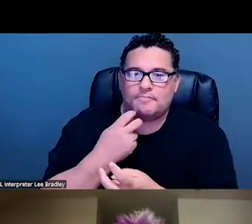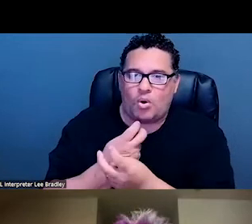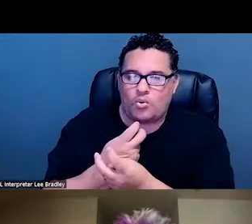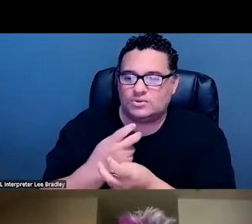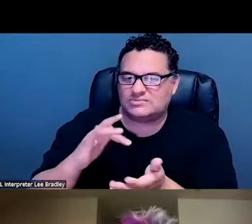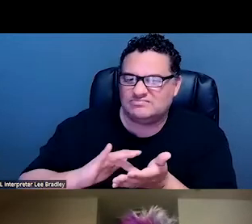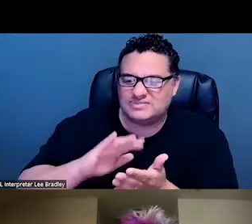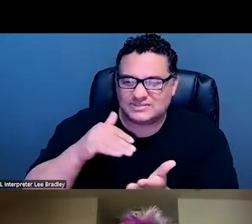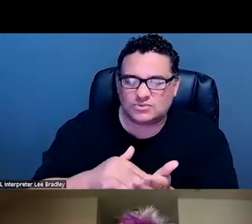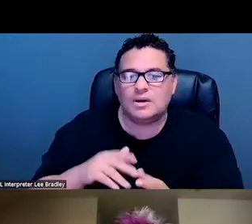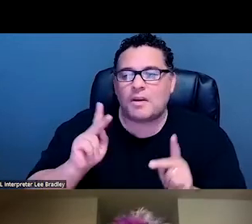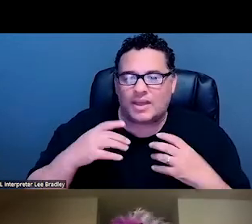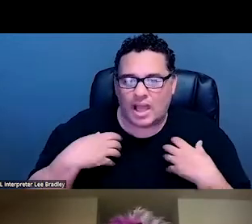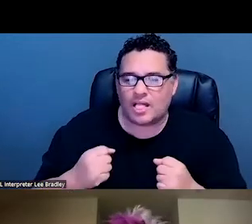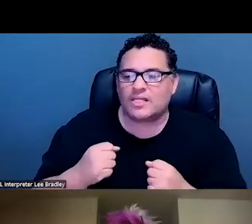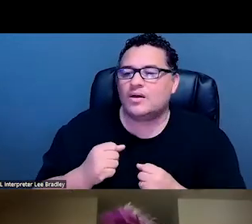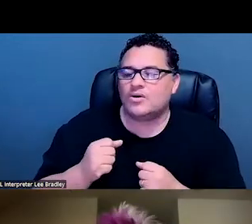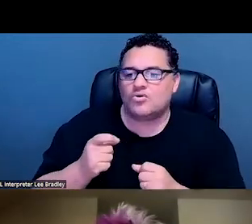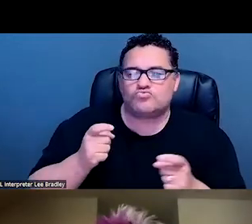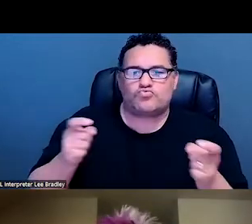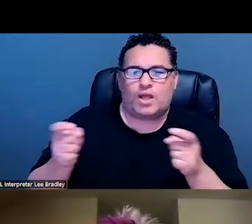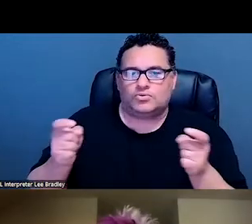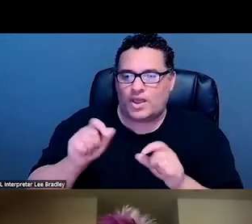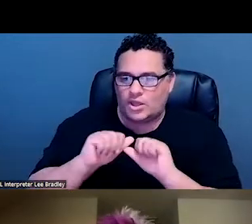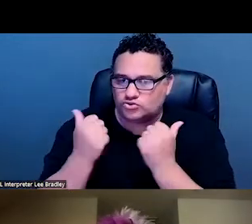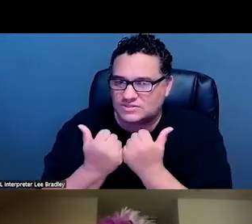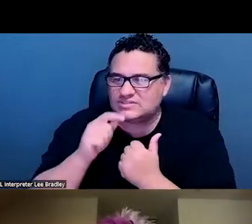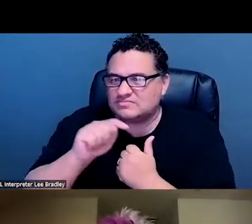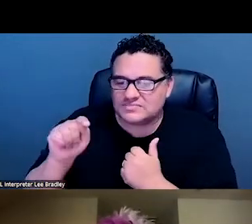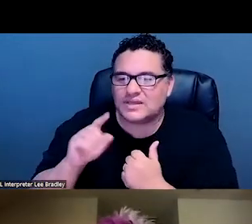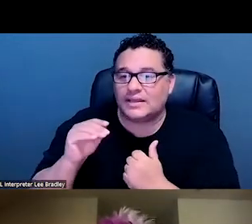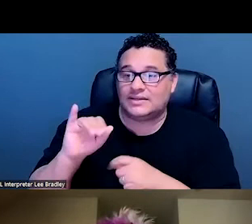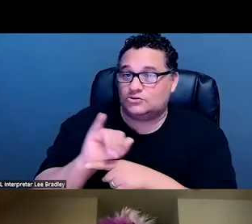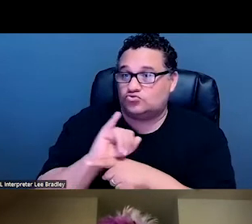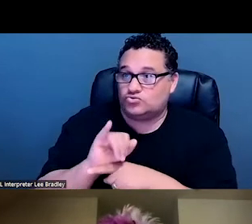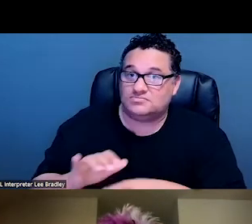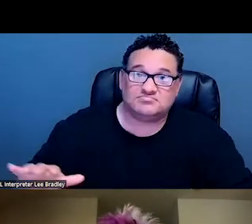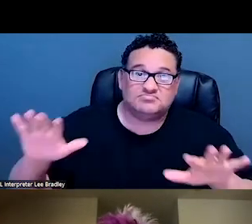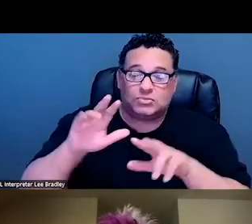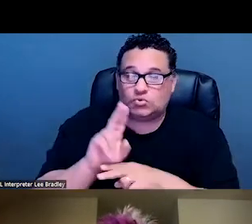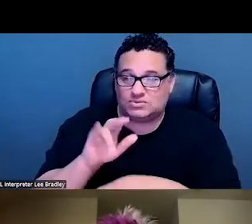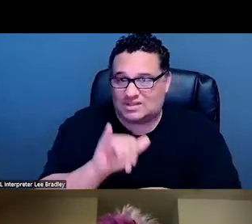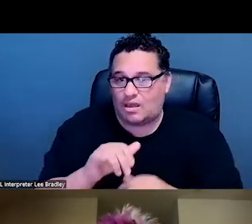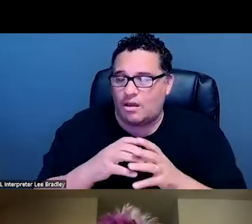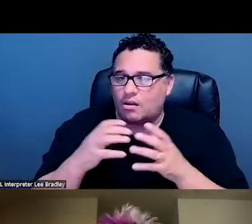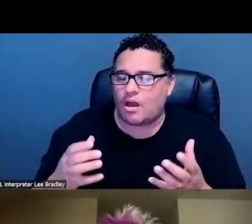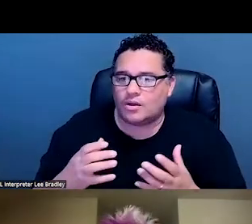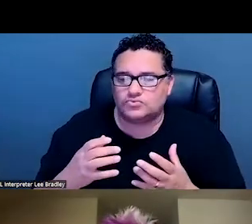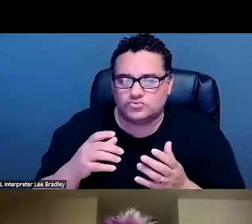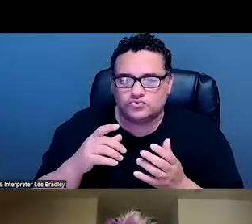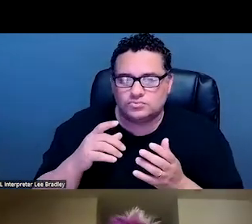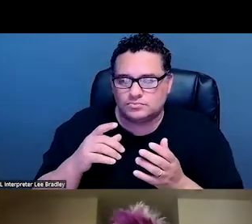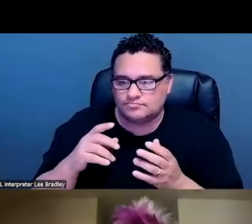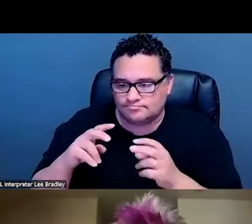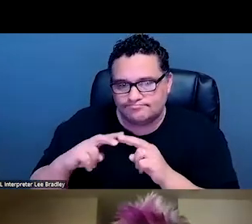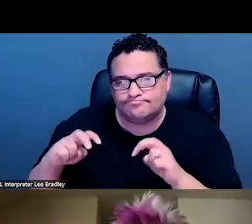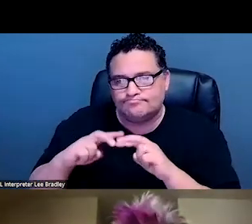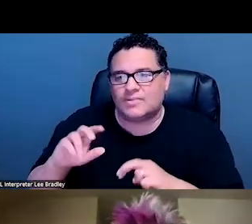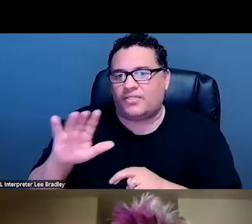REGULATORY AGENCIES, AND, INDUSTRY. USES THIS A LOT TO LOOK AT THEIR OWN PRODUCTS. NEXT SLIDE.